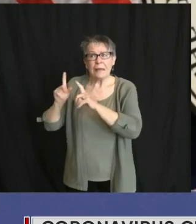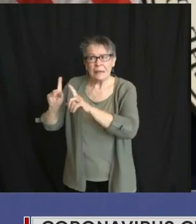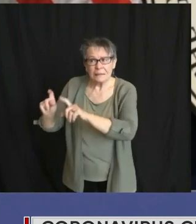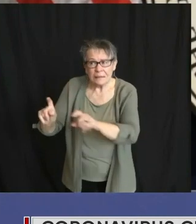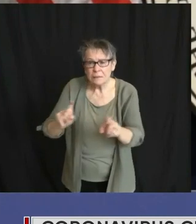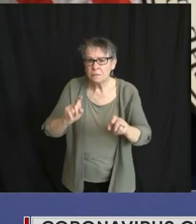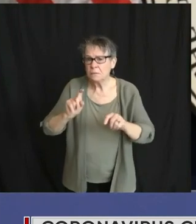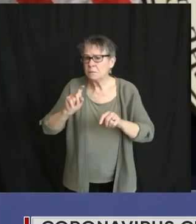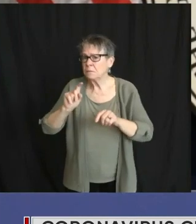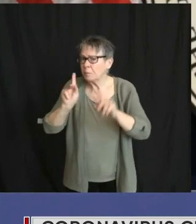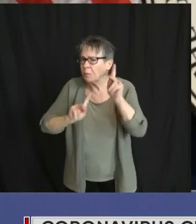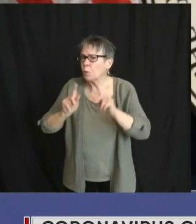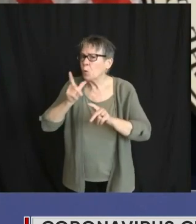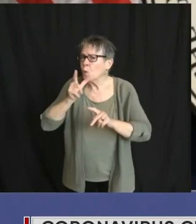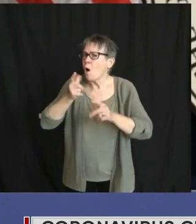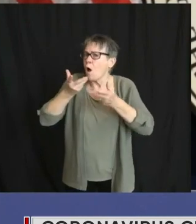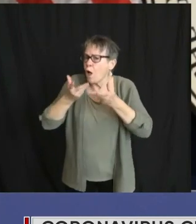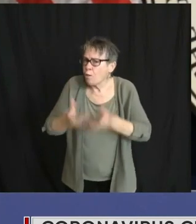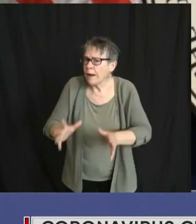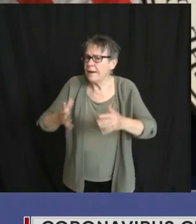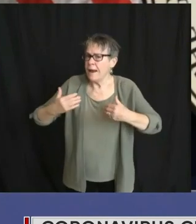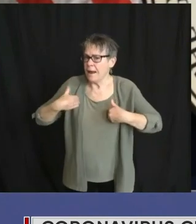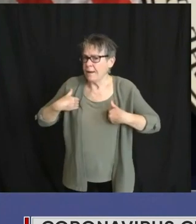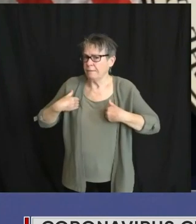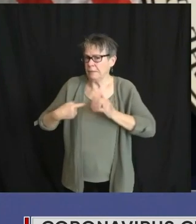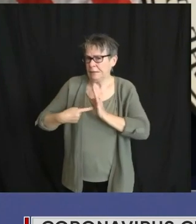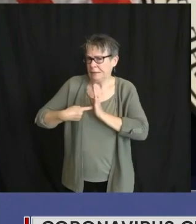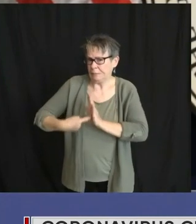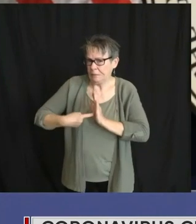WHO AS A COUNTY MATTER, I